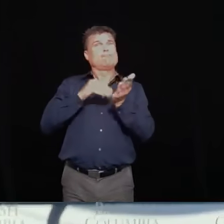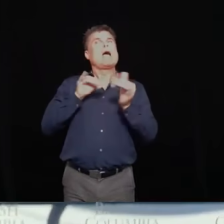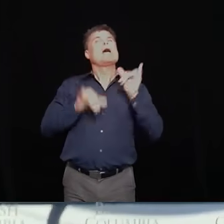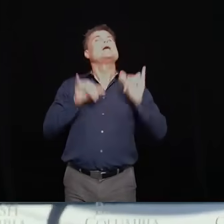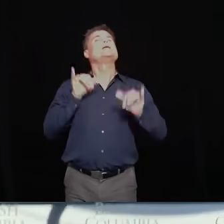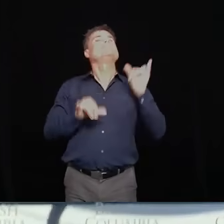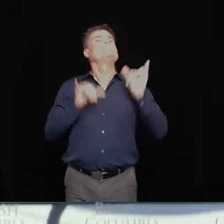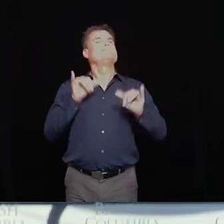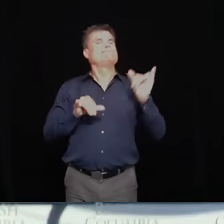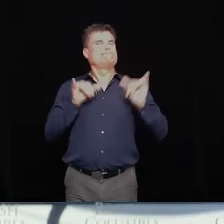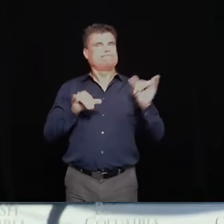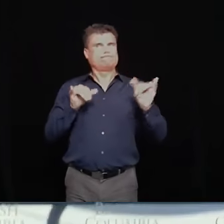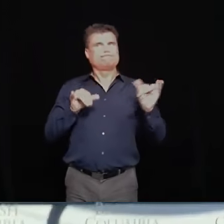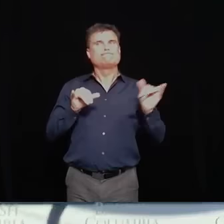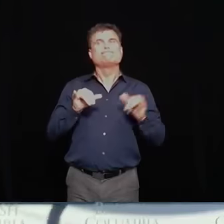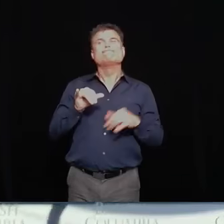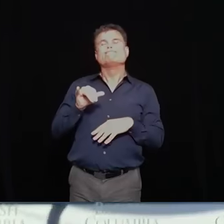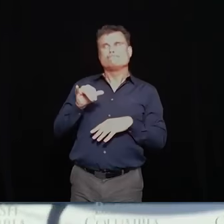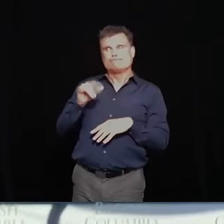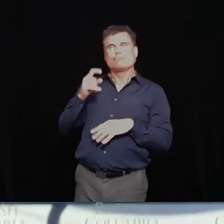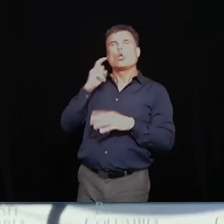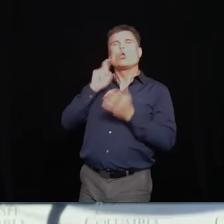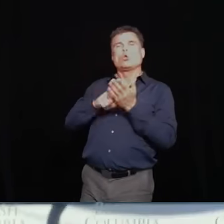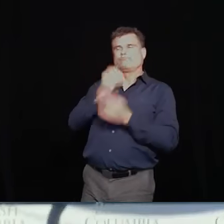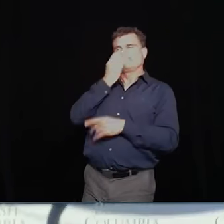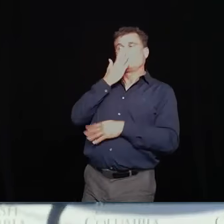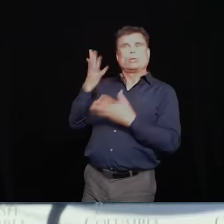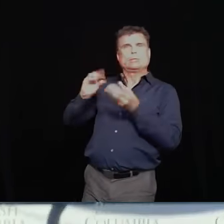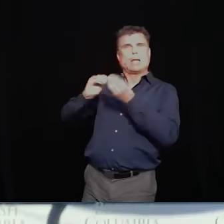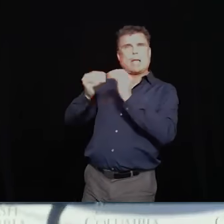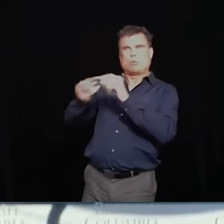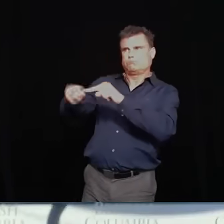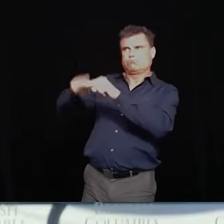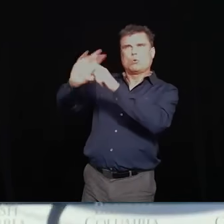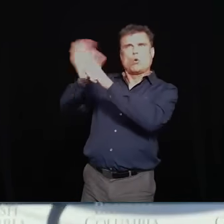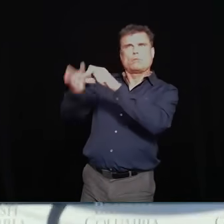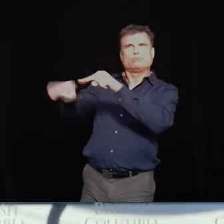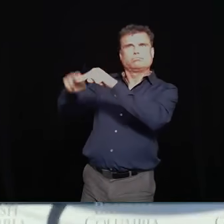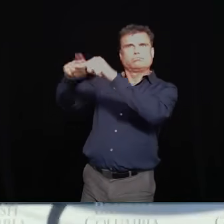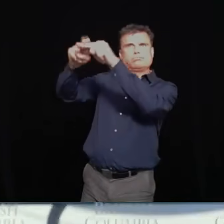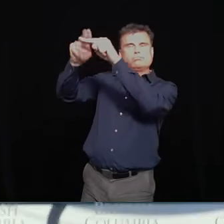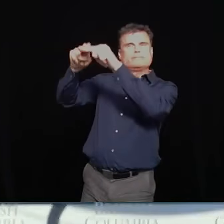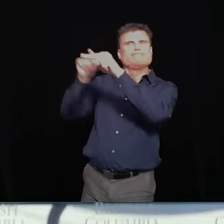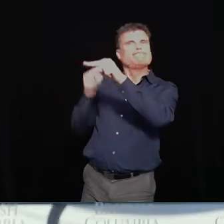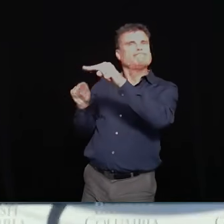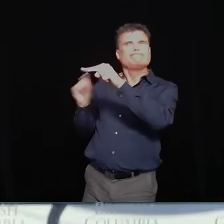health, 18,474 Vancouver Island health, 5266 and Northern health, and 3007 81 and the provincial health services Authority.